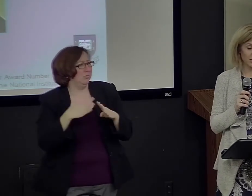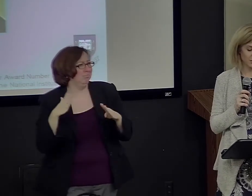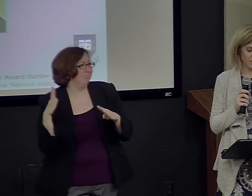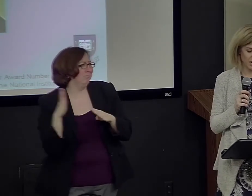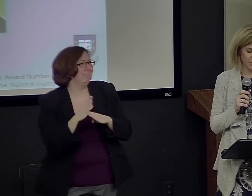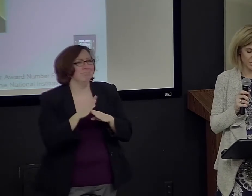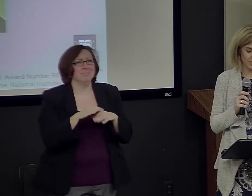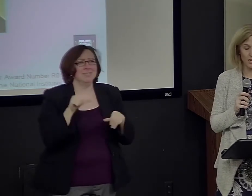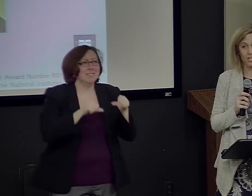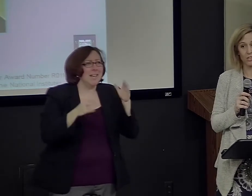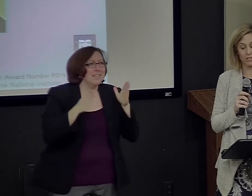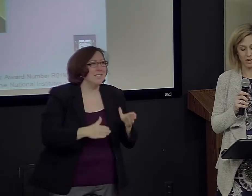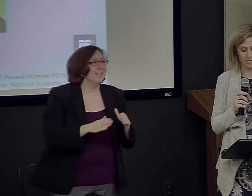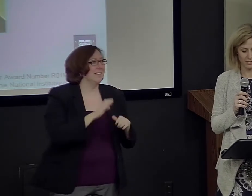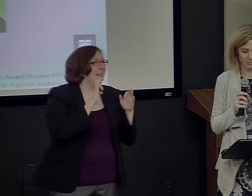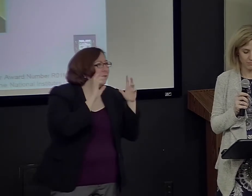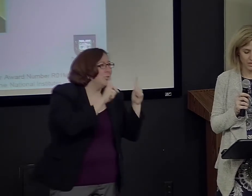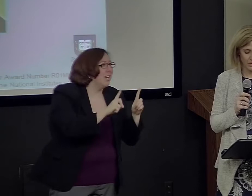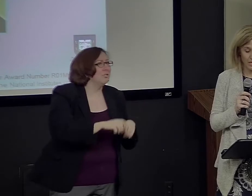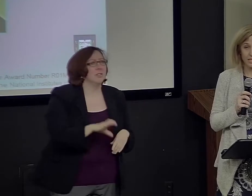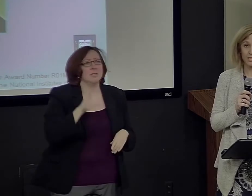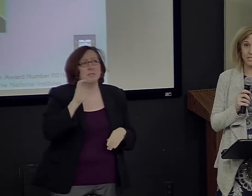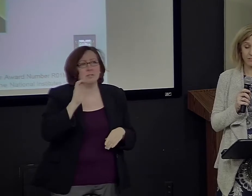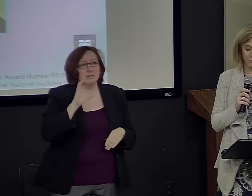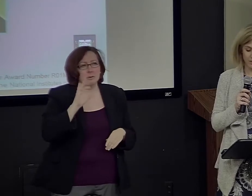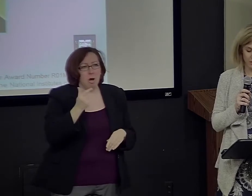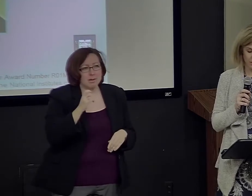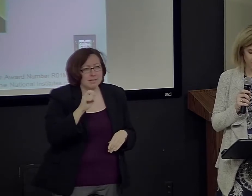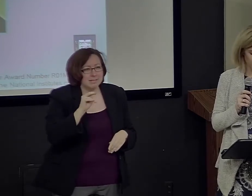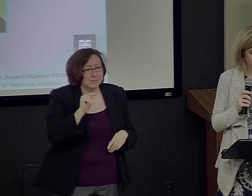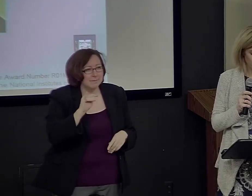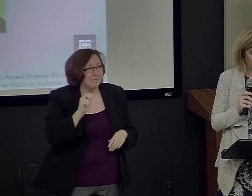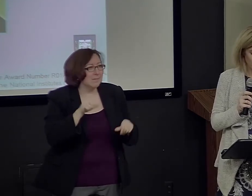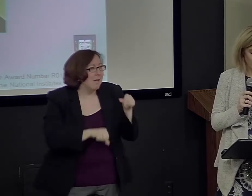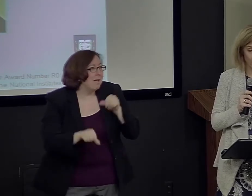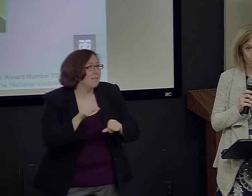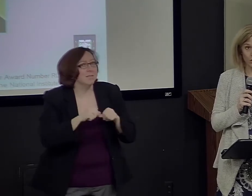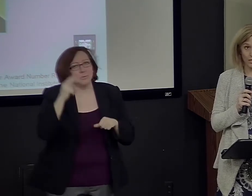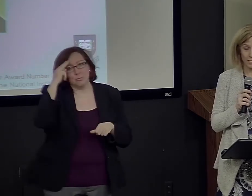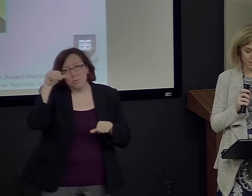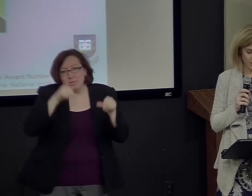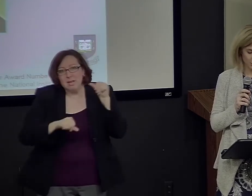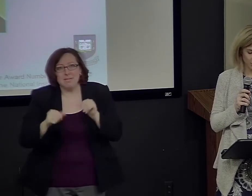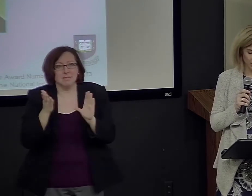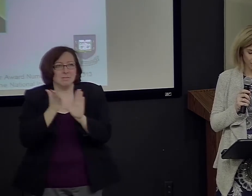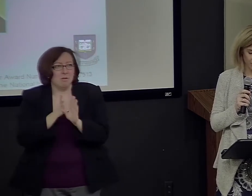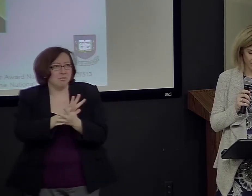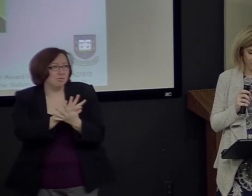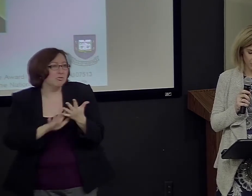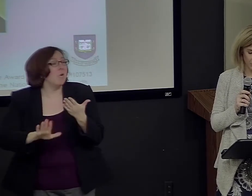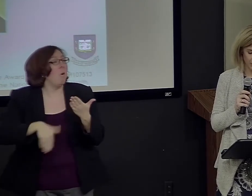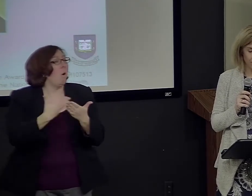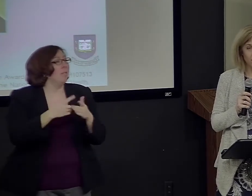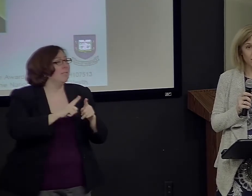cognitive sciences, and neuroscience. This different fields and all the interdisciplinary fields in between